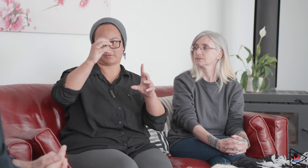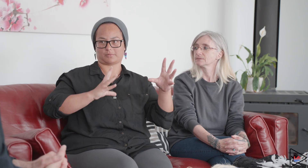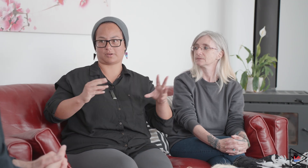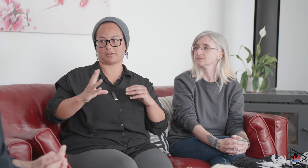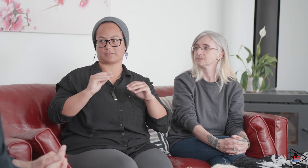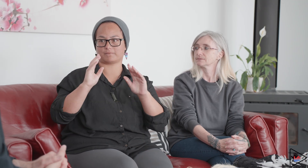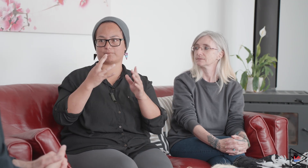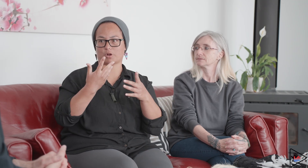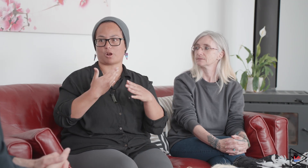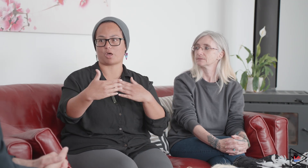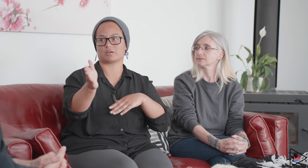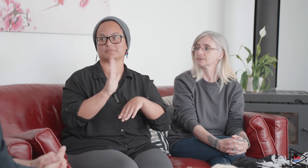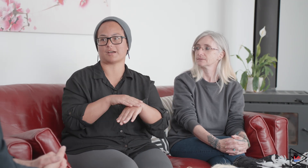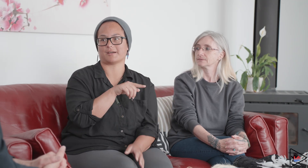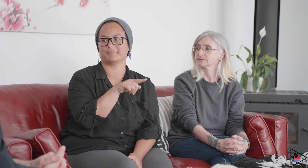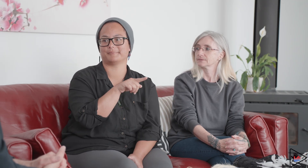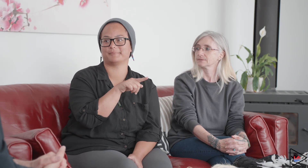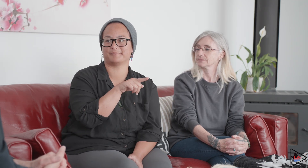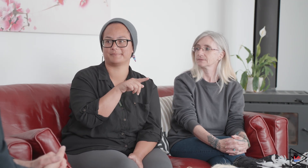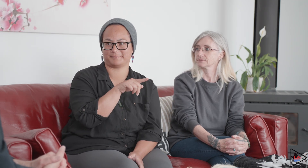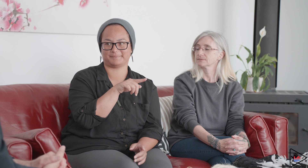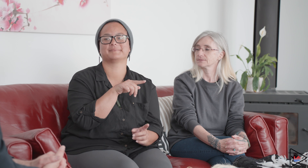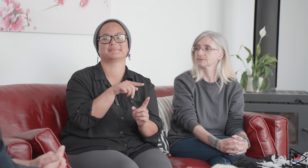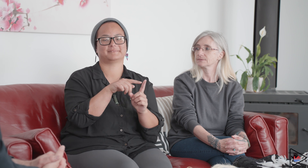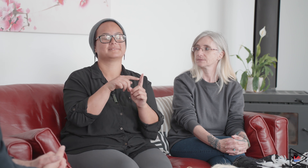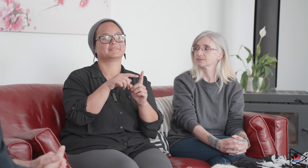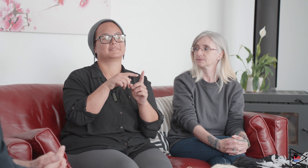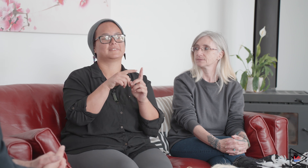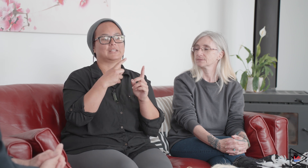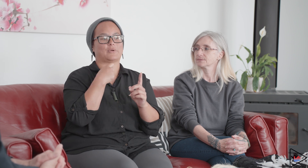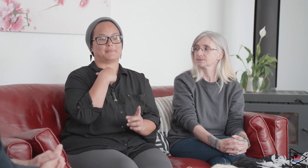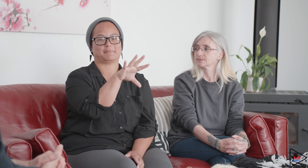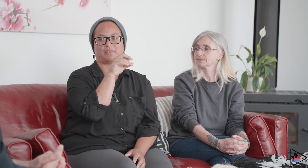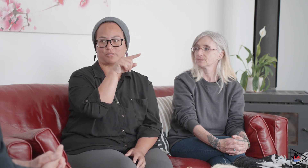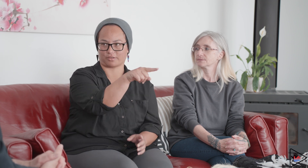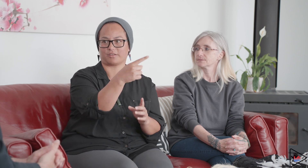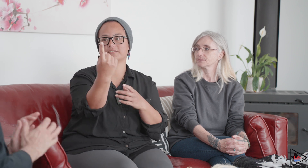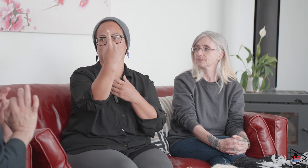had an interpreter who had been working at Te Wānaga o Aotearoa for quite some time. So, that's why